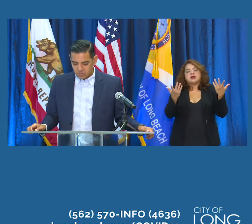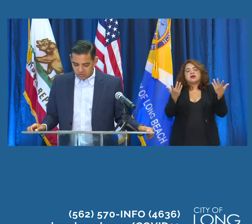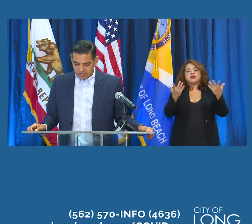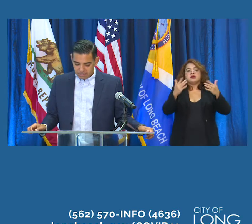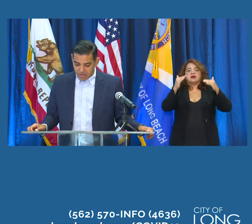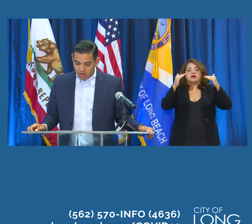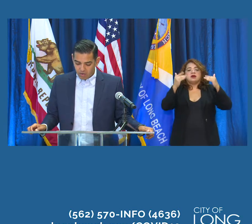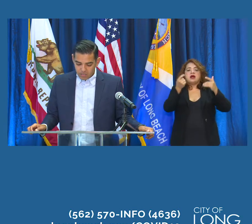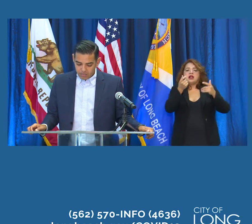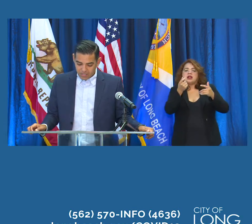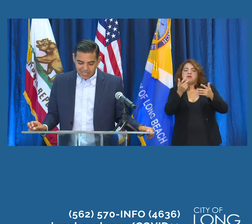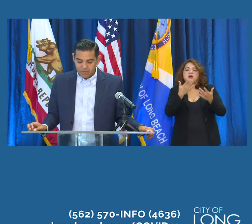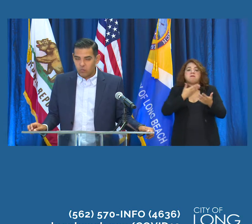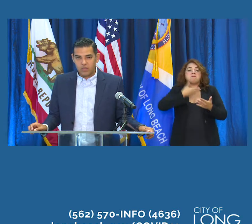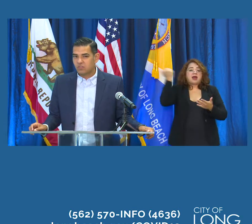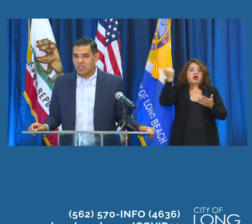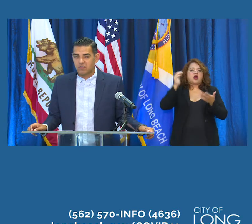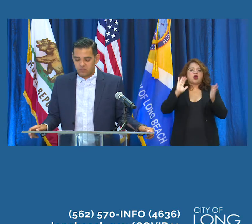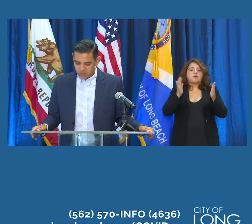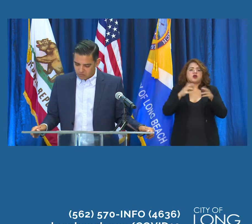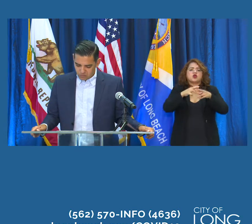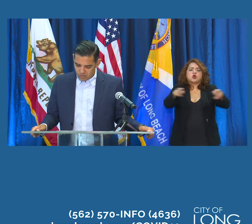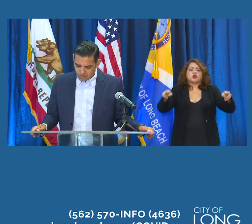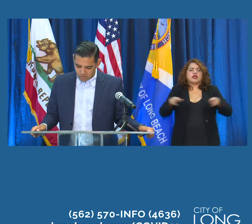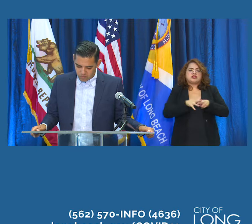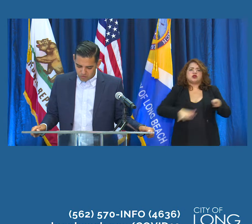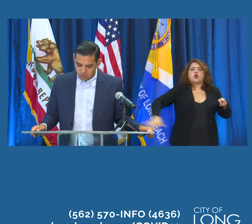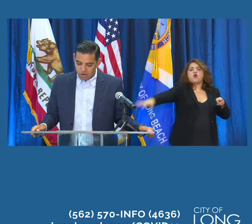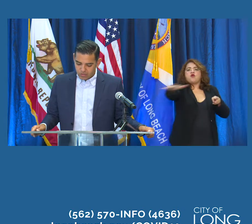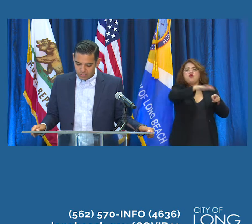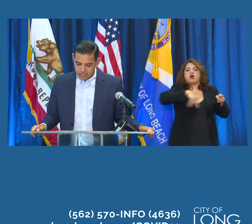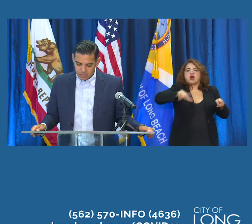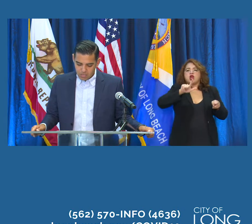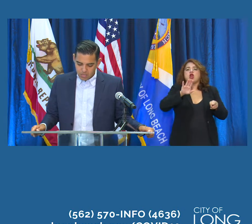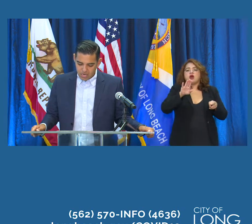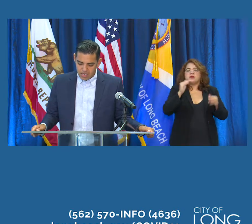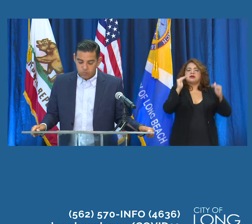slightly better. Again every one of these deaths is tragic.